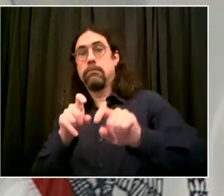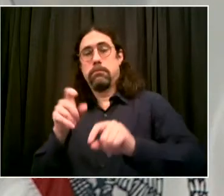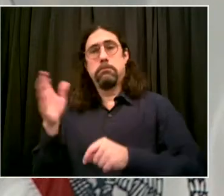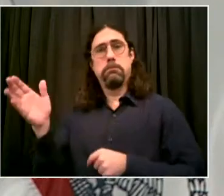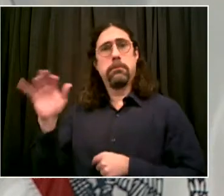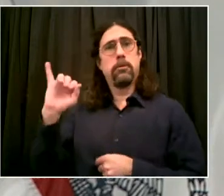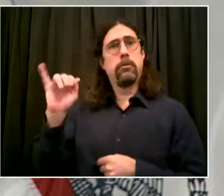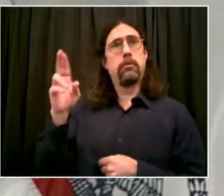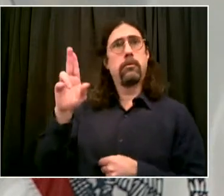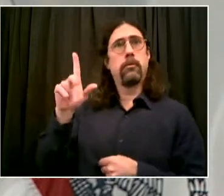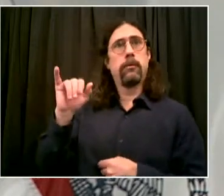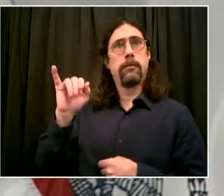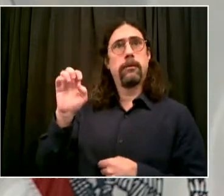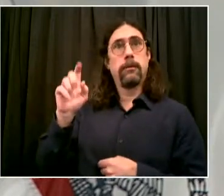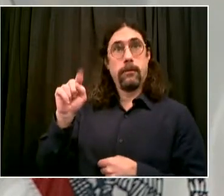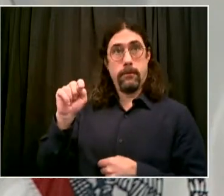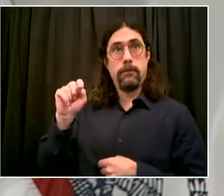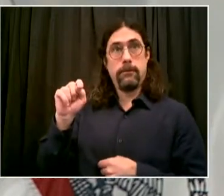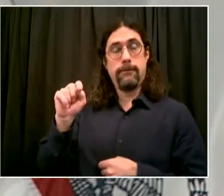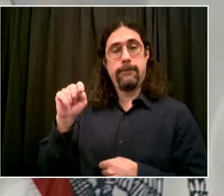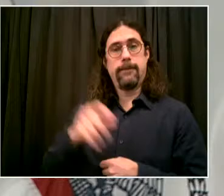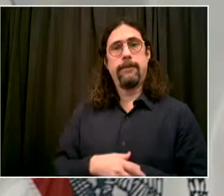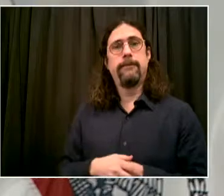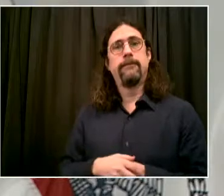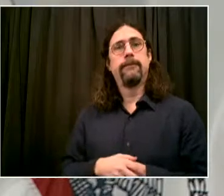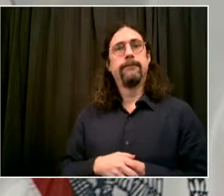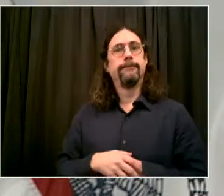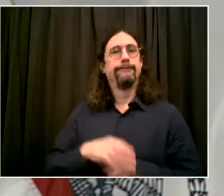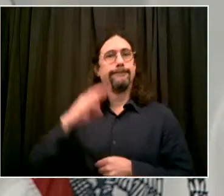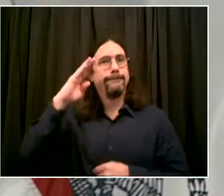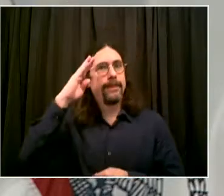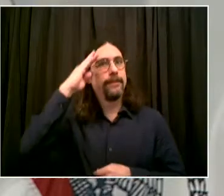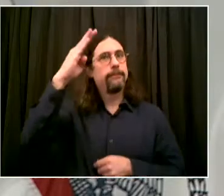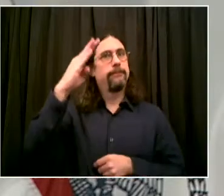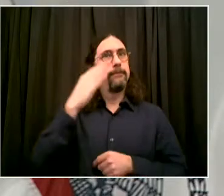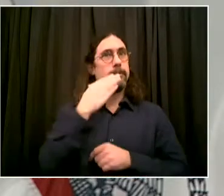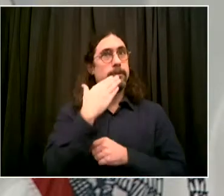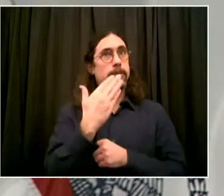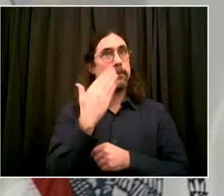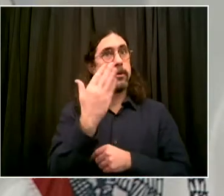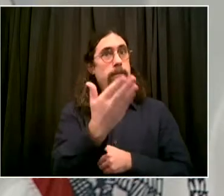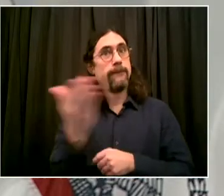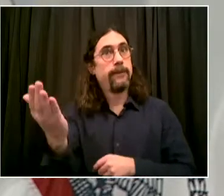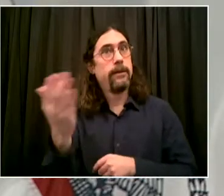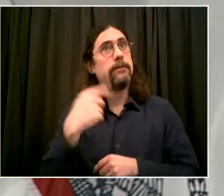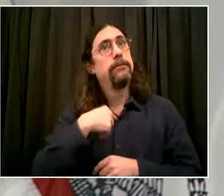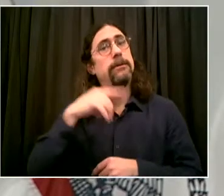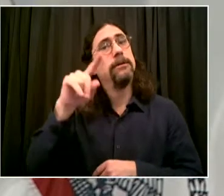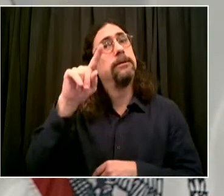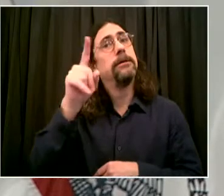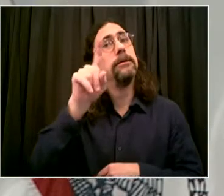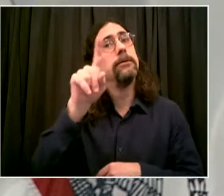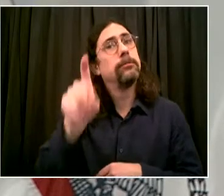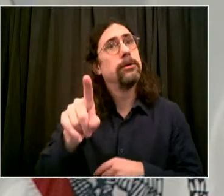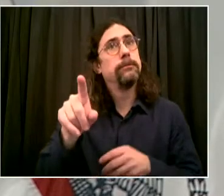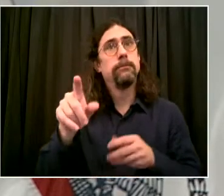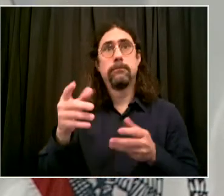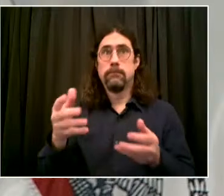IS WITH JULIET.